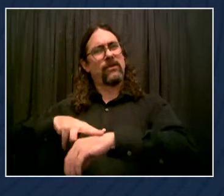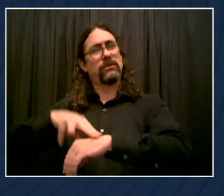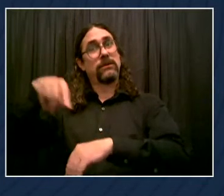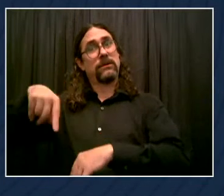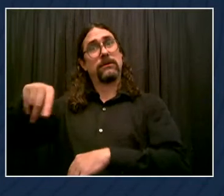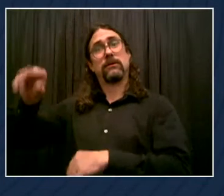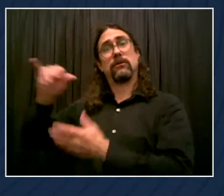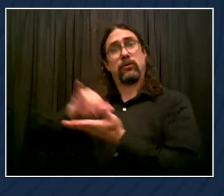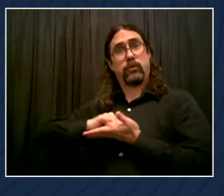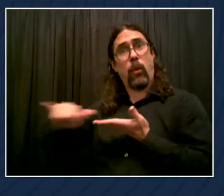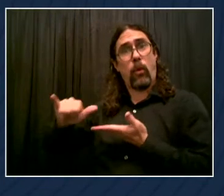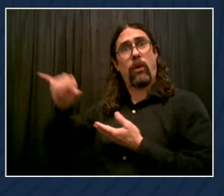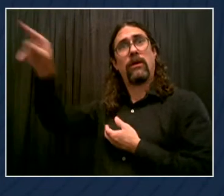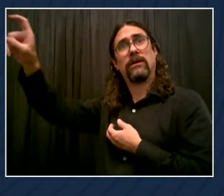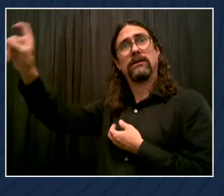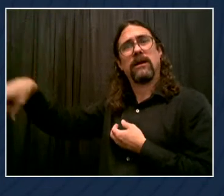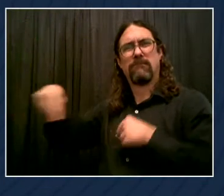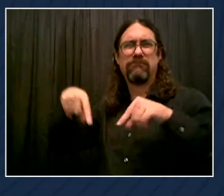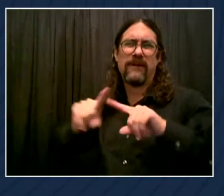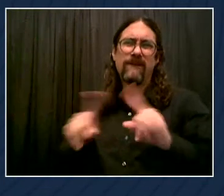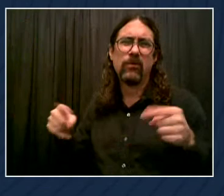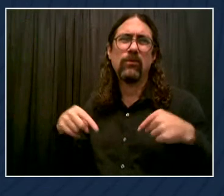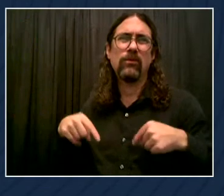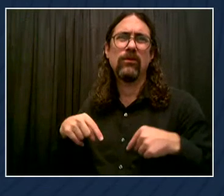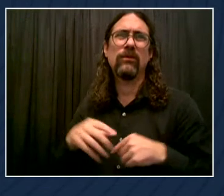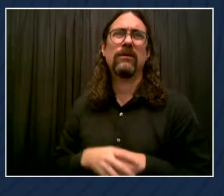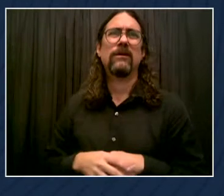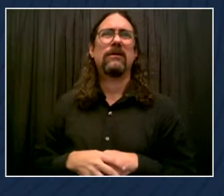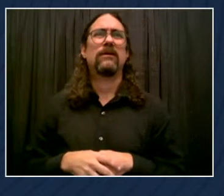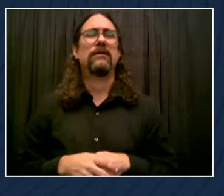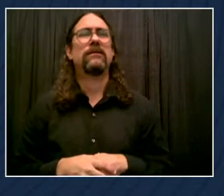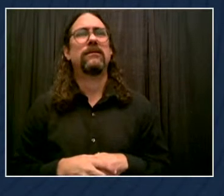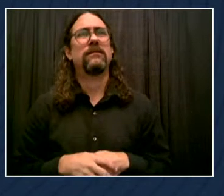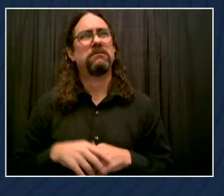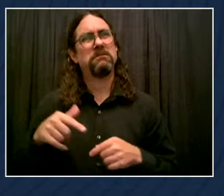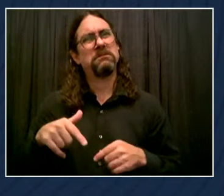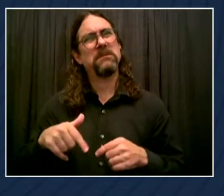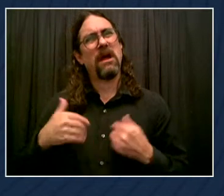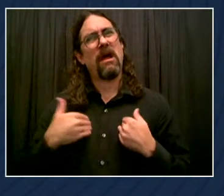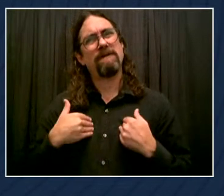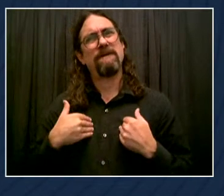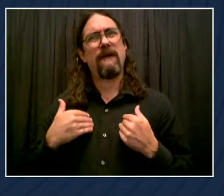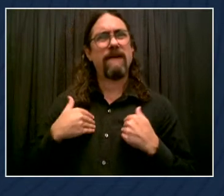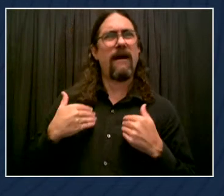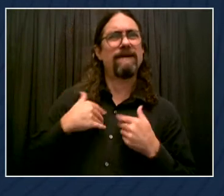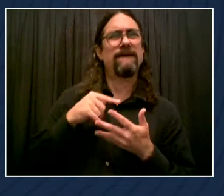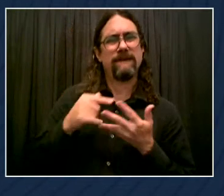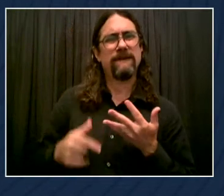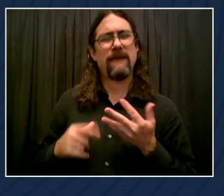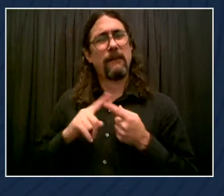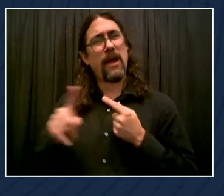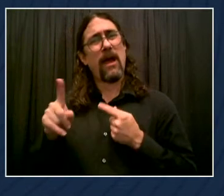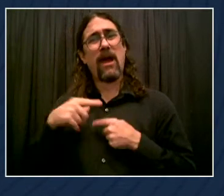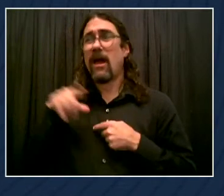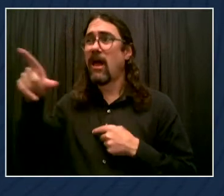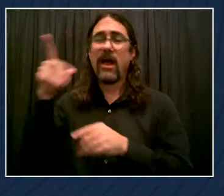MEDICAID FUNDING